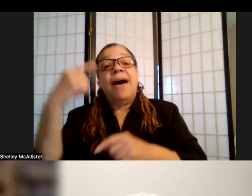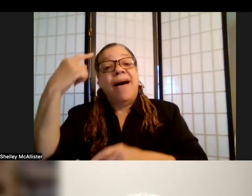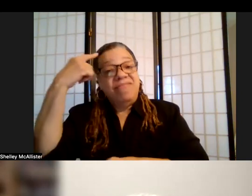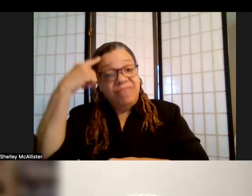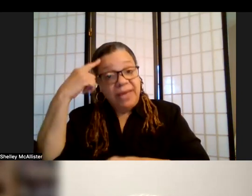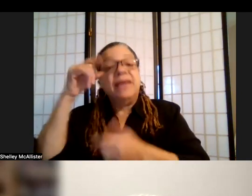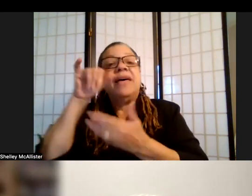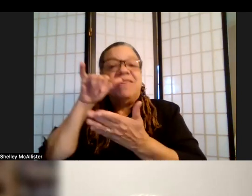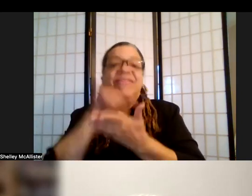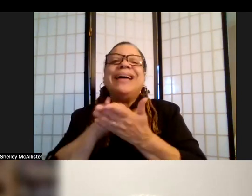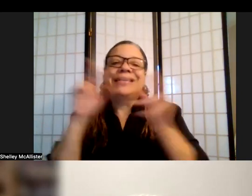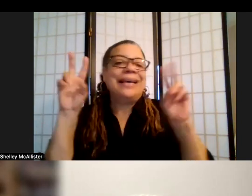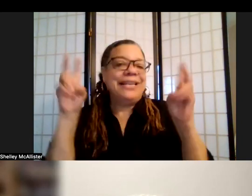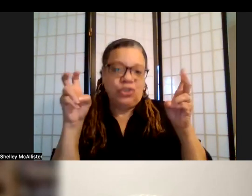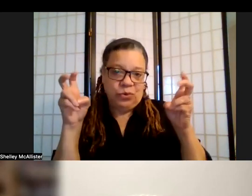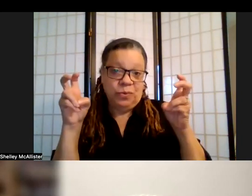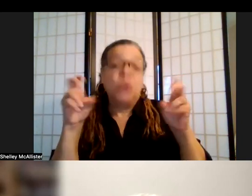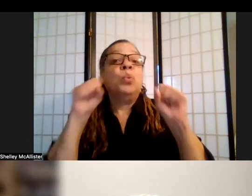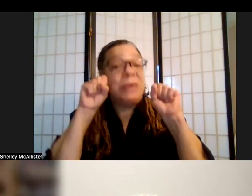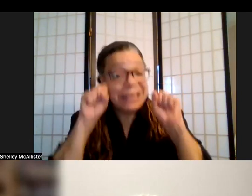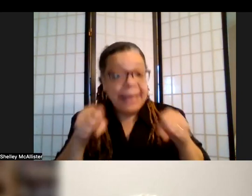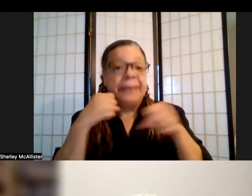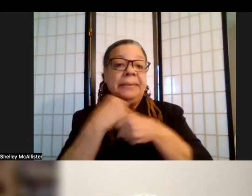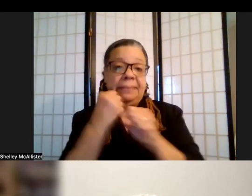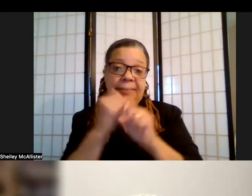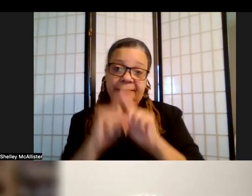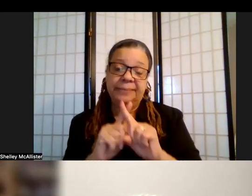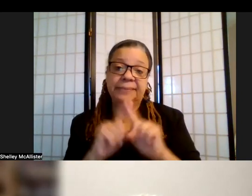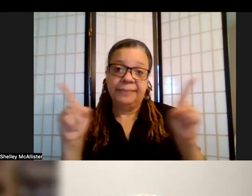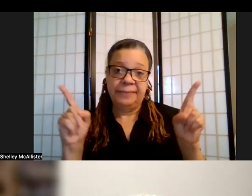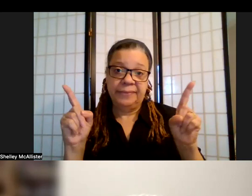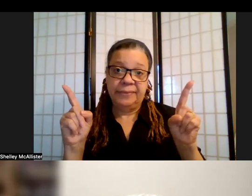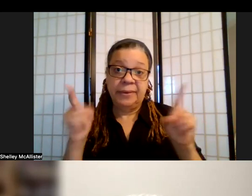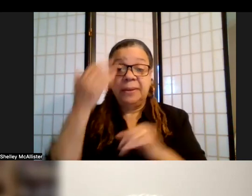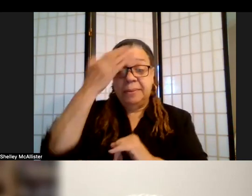an issue where we can make a difference, uh, because that--